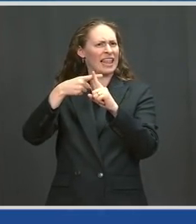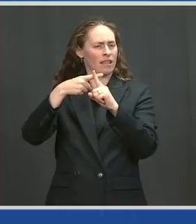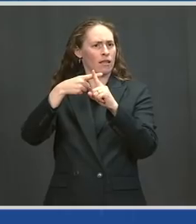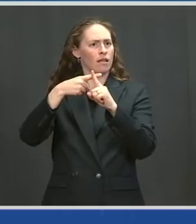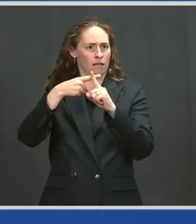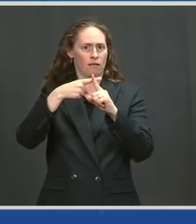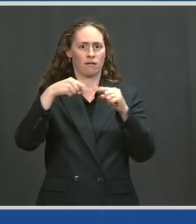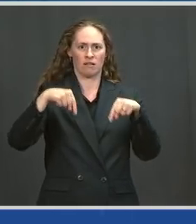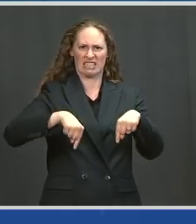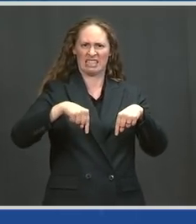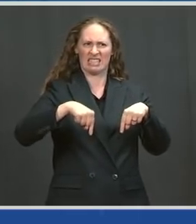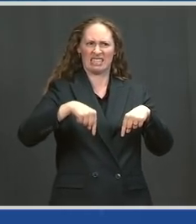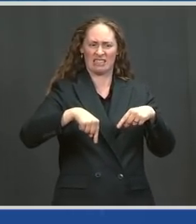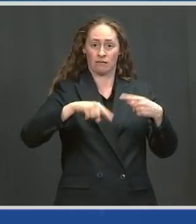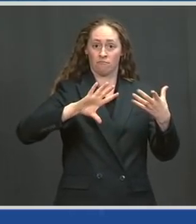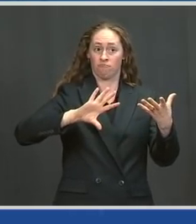And one of the reasons why it was founded